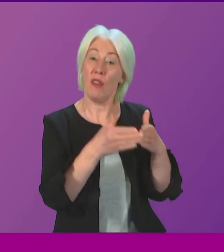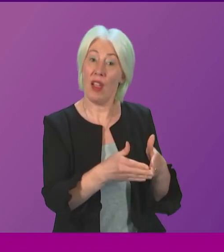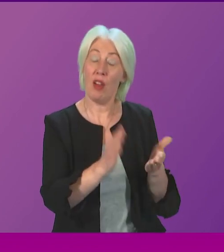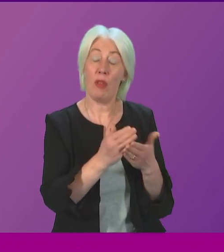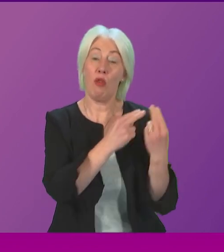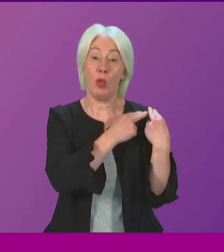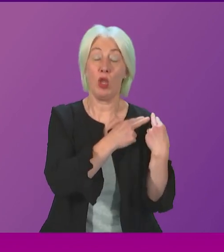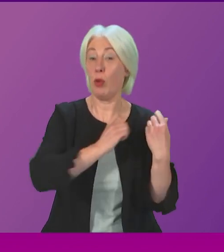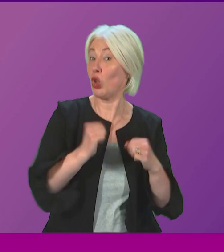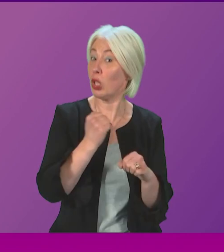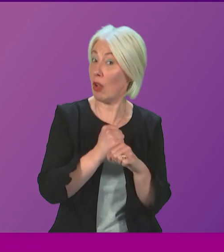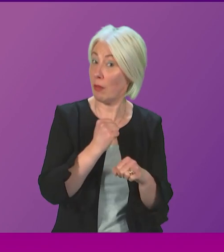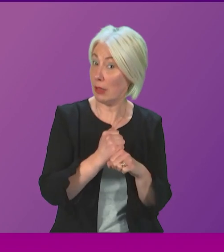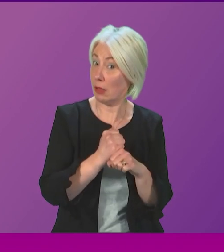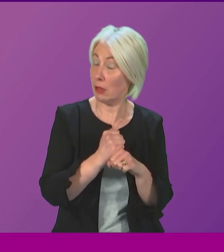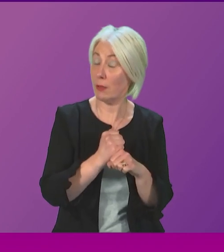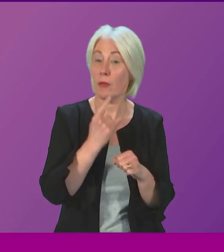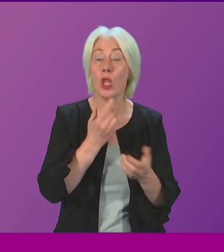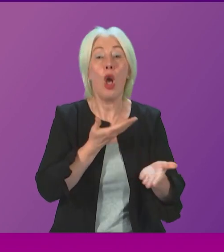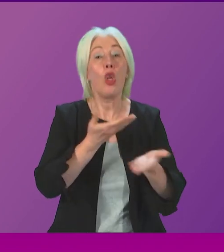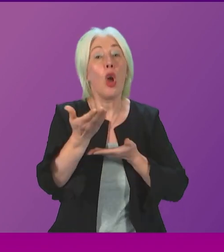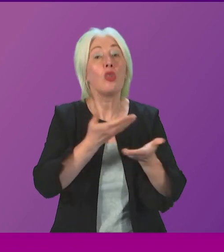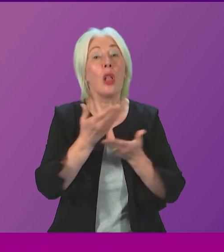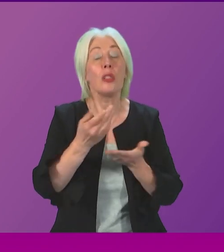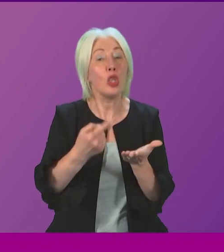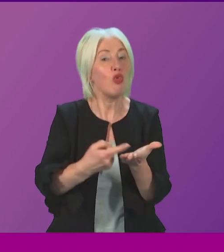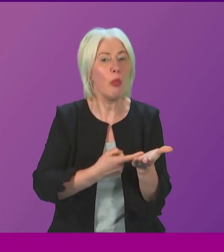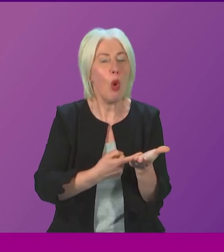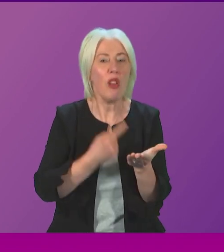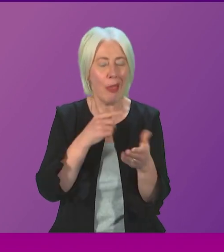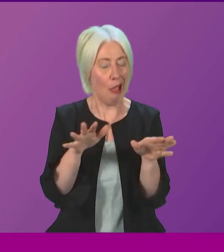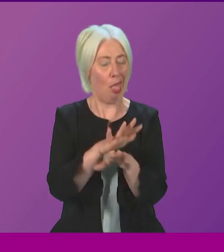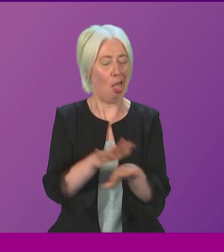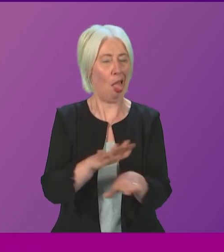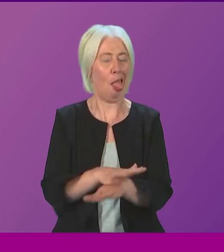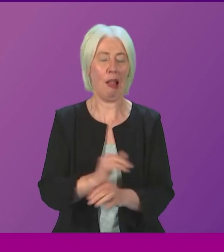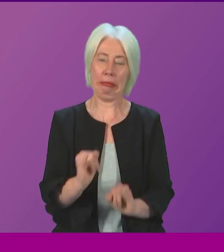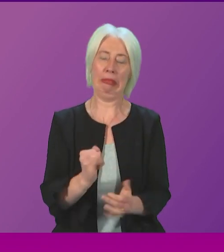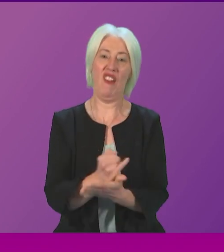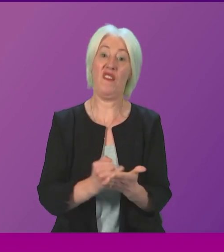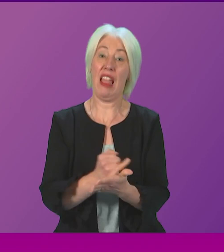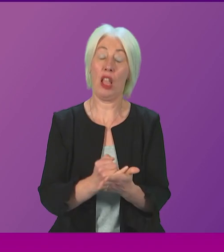A consultants’ report cannot cover up the Government’s dismal failure to provide working ferries.